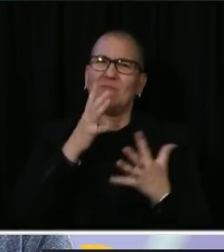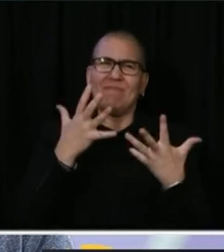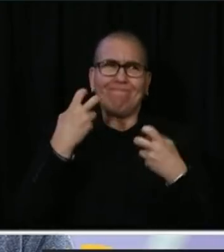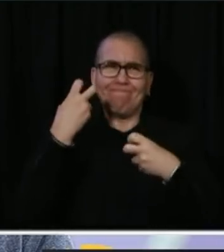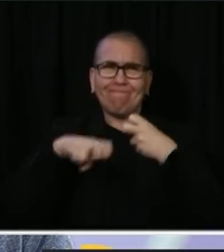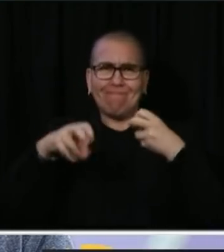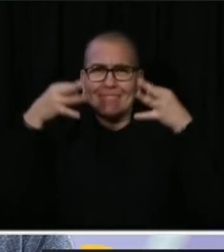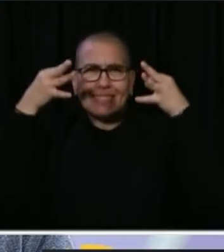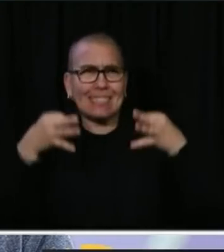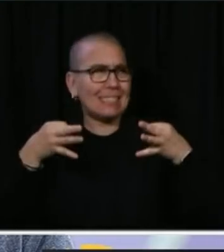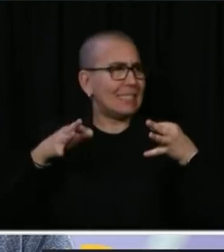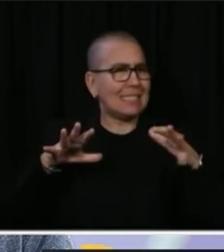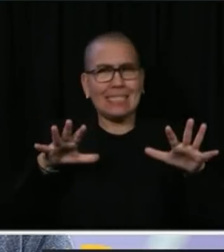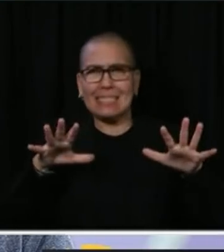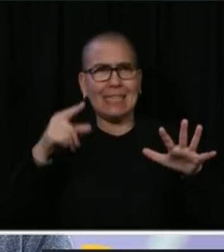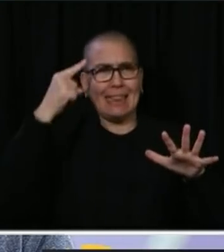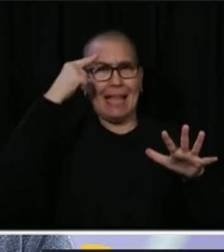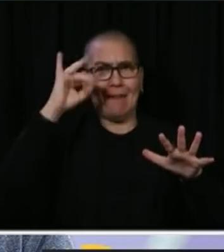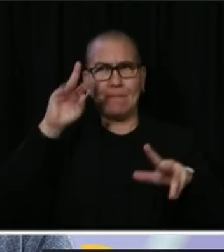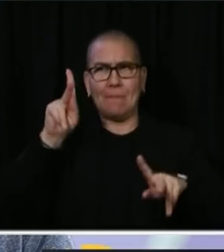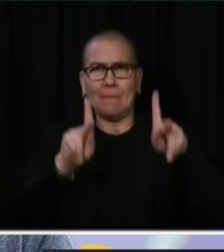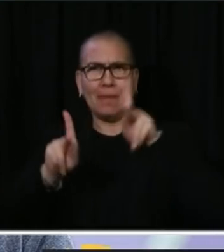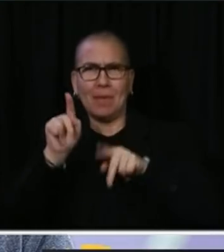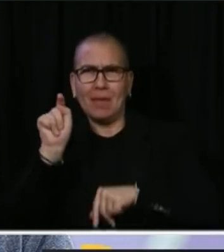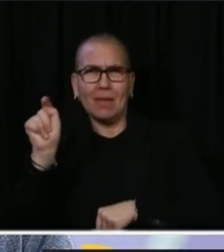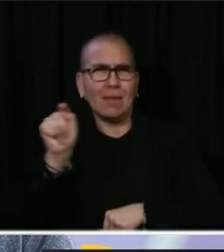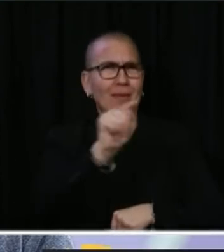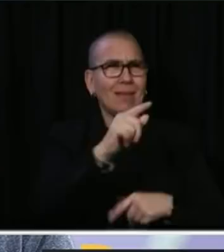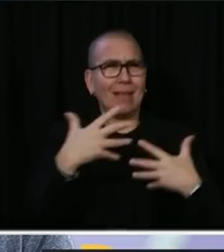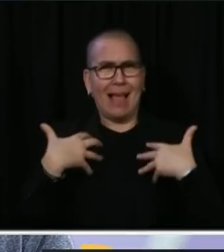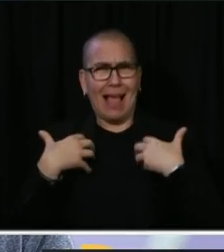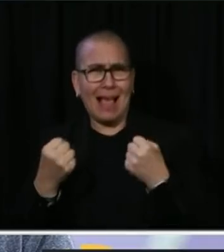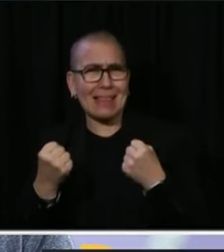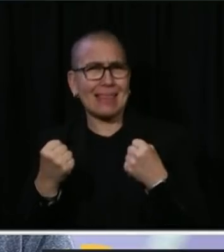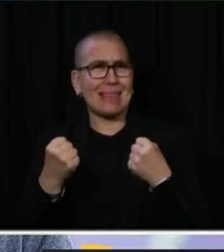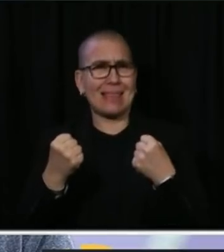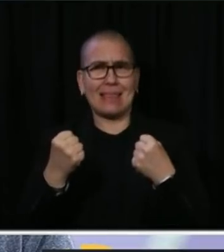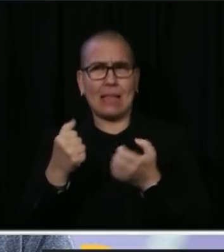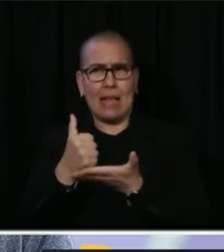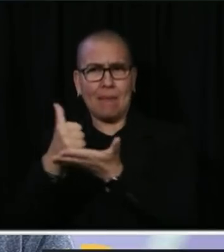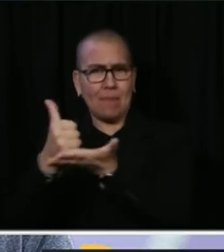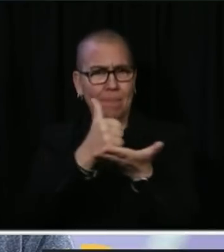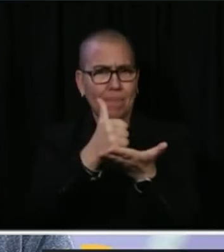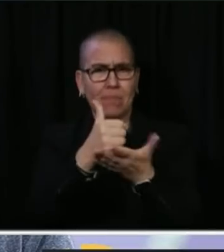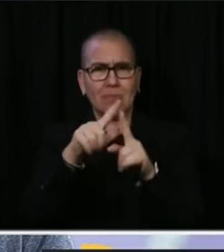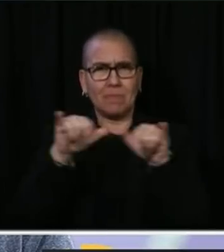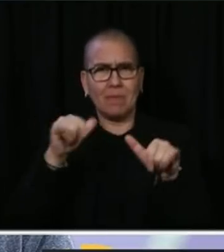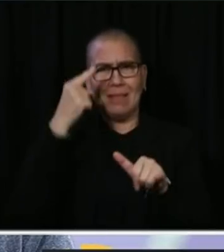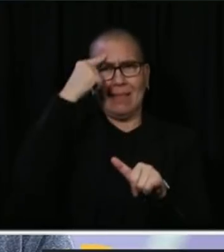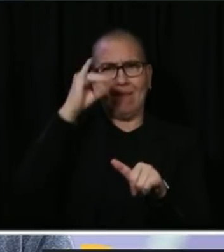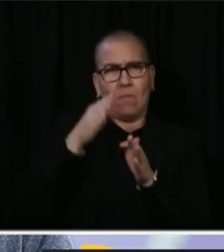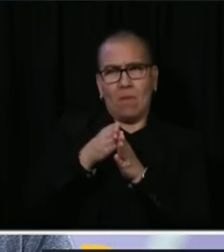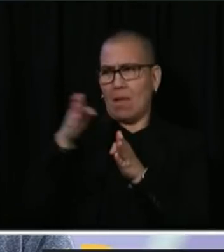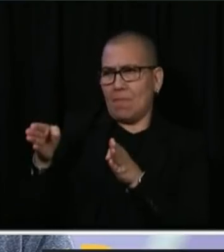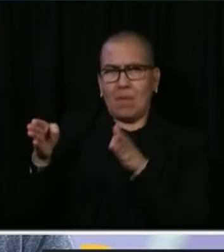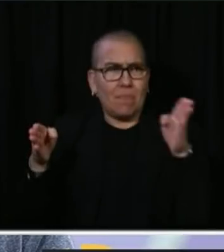OUR WELL-BEING AND OUR LIVELIHOODS. THAT MEANT MAKING HARD